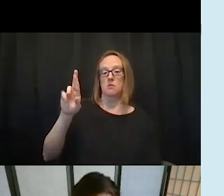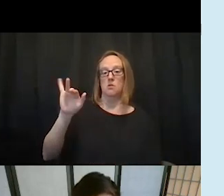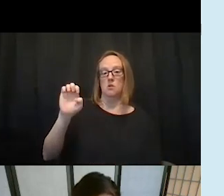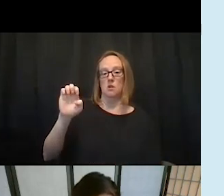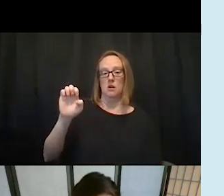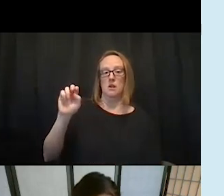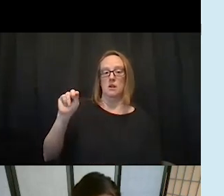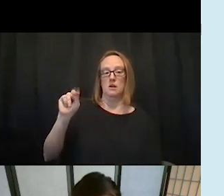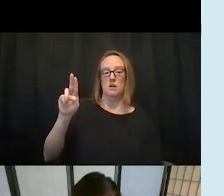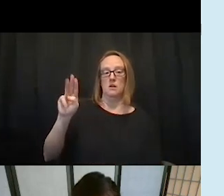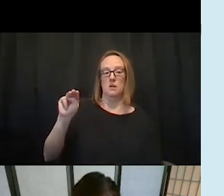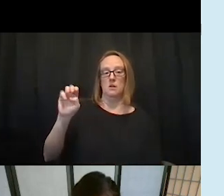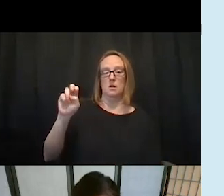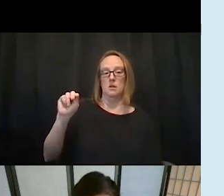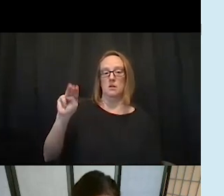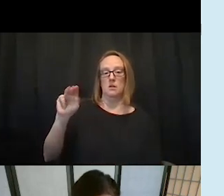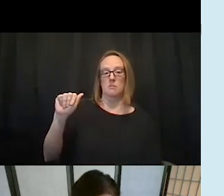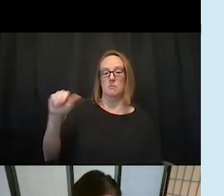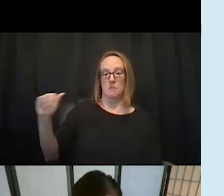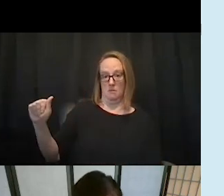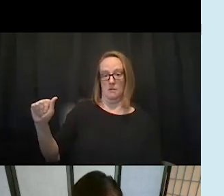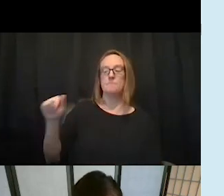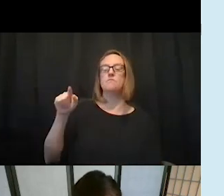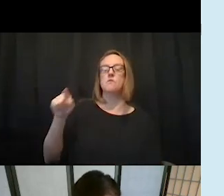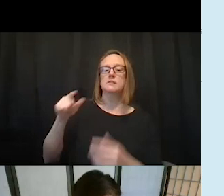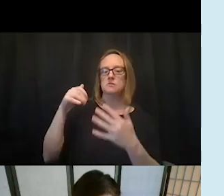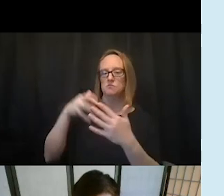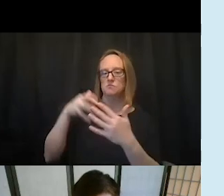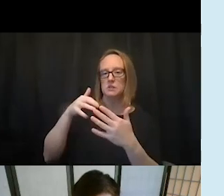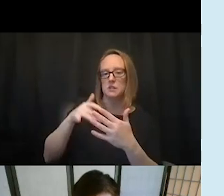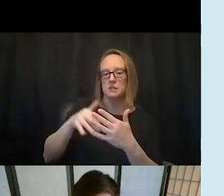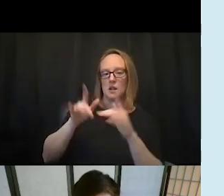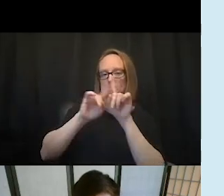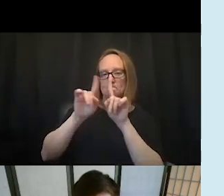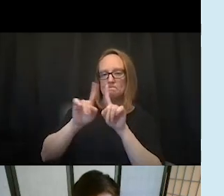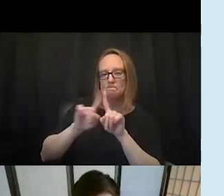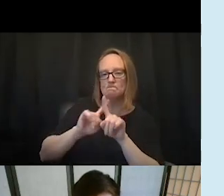Sweden and Taiwan so this was a cross-cultural study and essentially they developed this theory